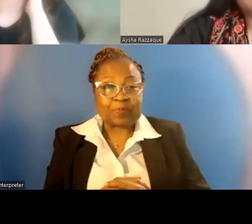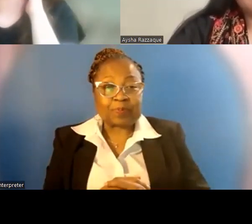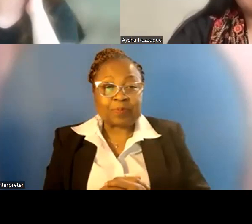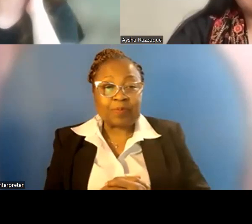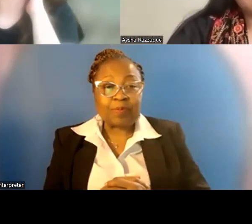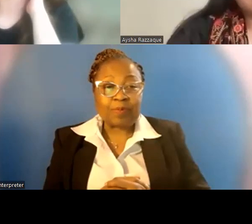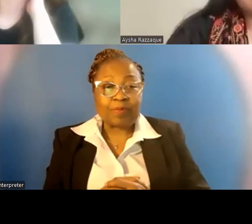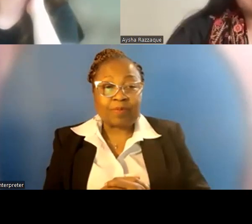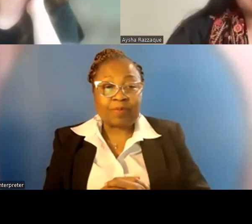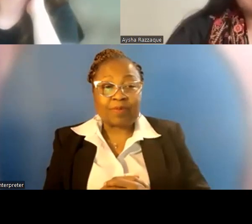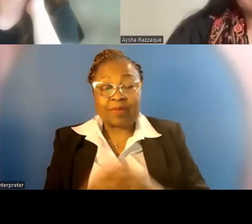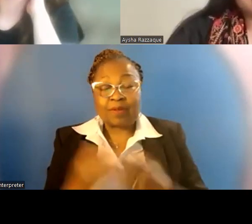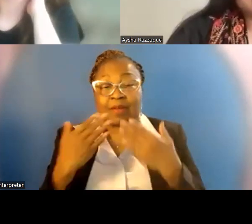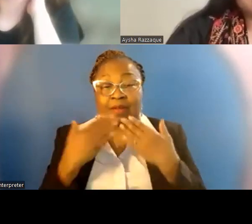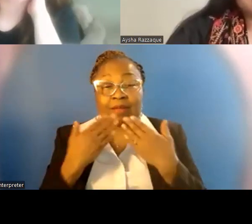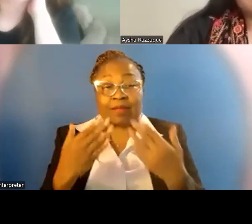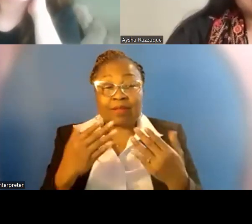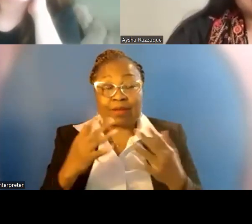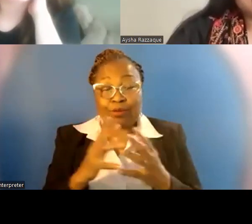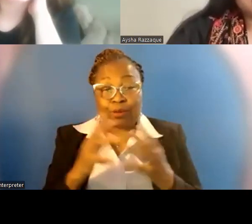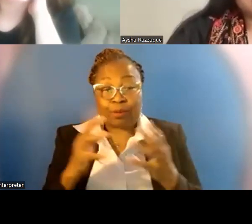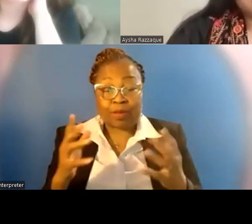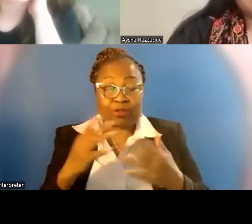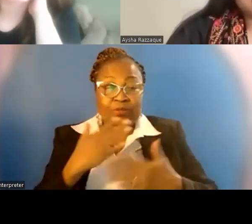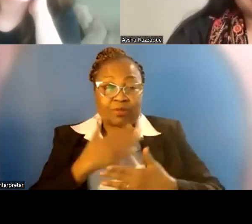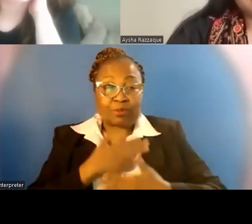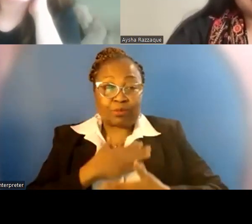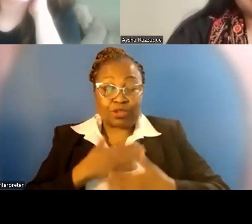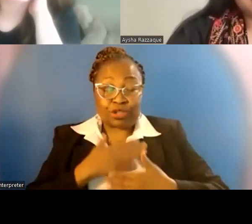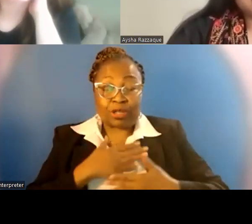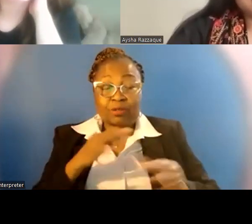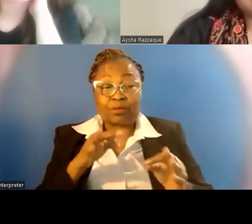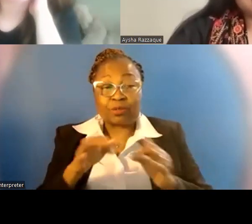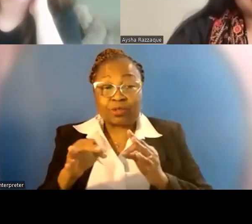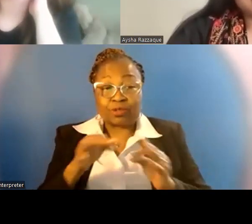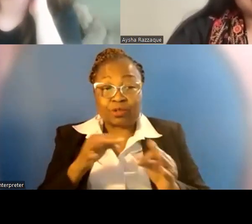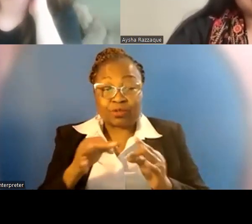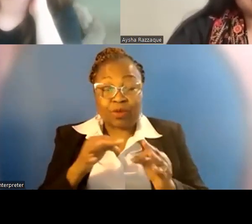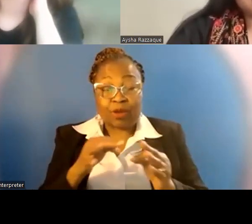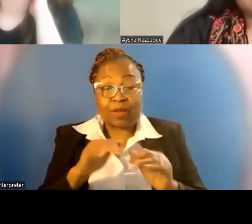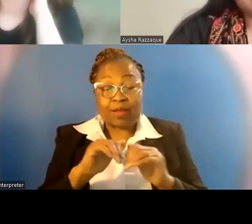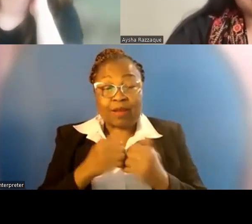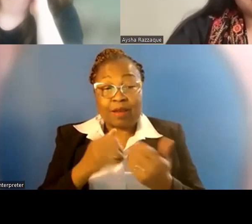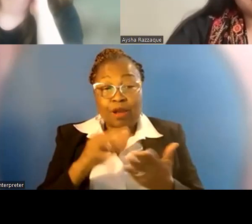Thank you so much Dan. I really appreciate you describing how students are involved in various ways